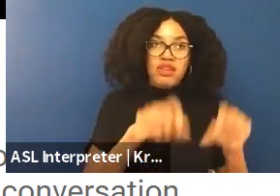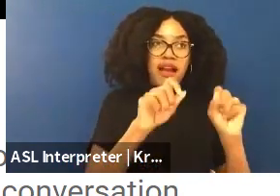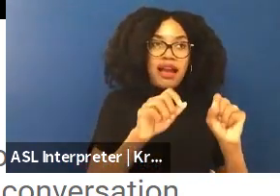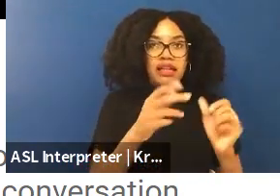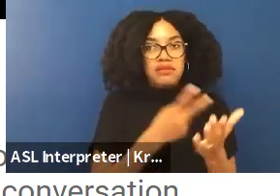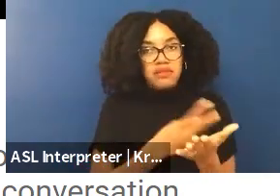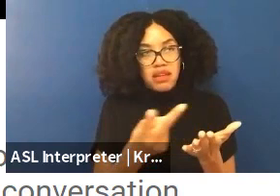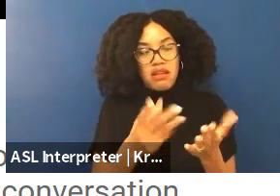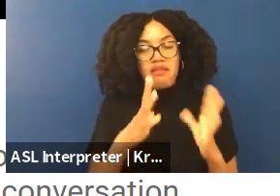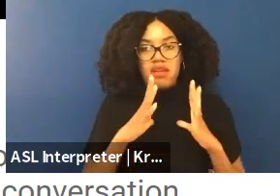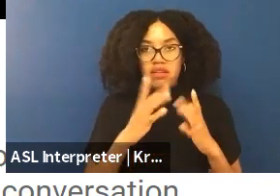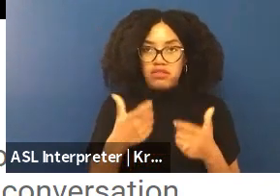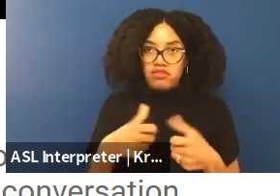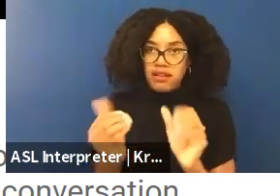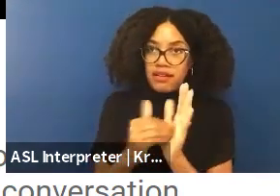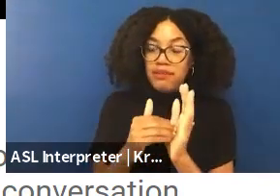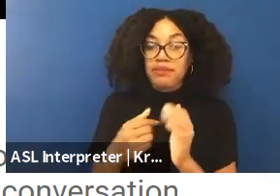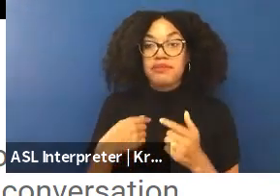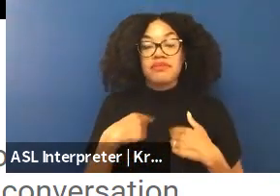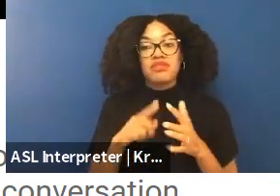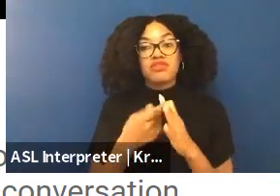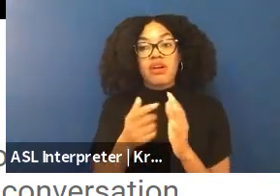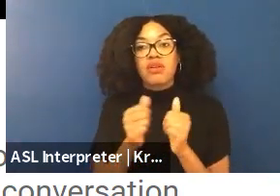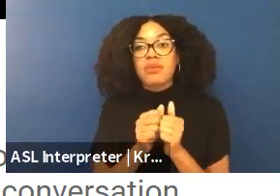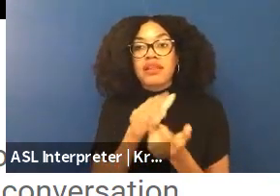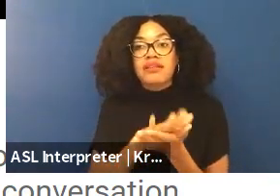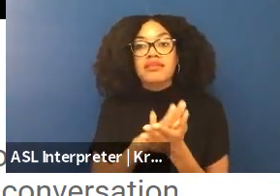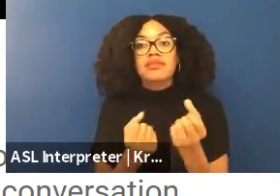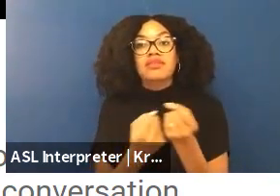support groups from academic writing month, which is apparently a thing and-- November, if you all